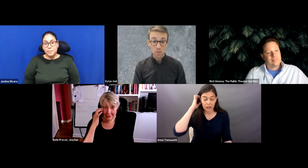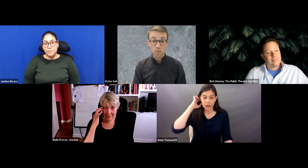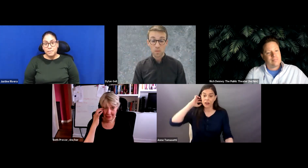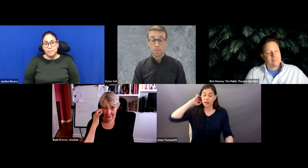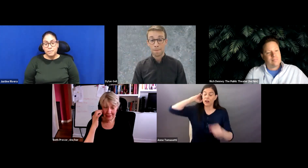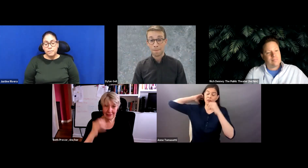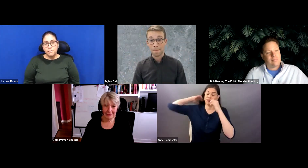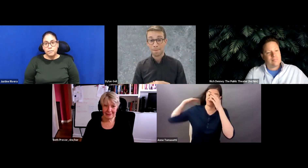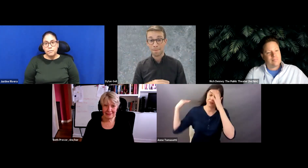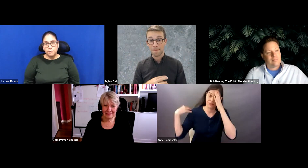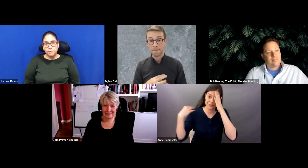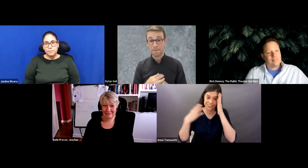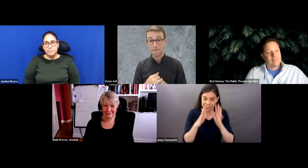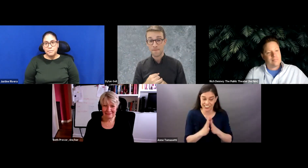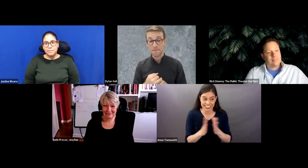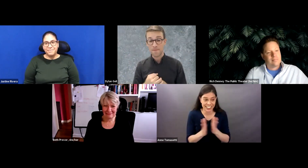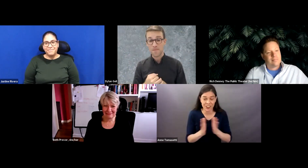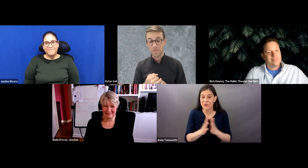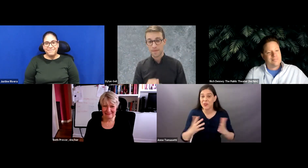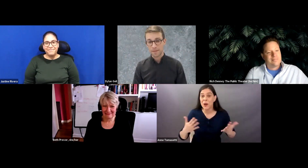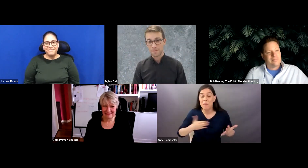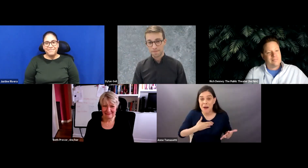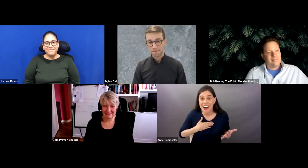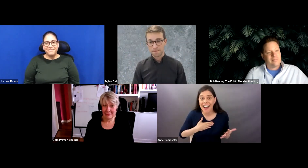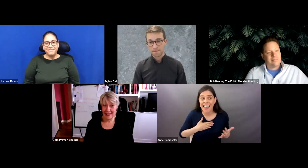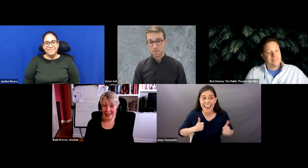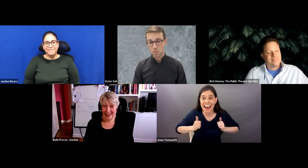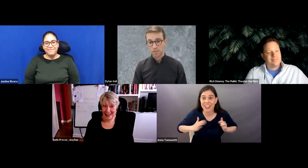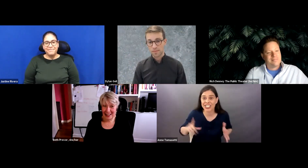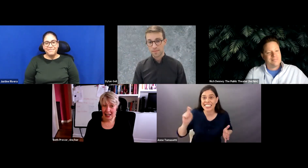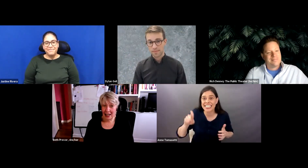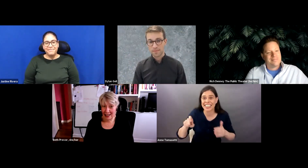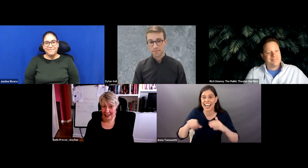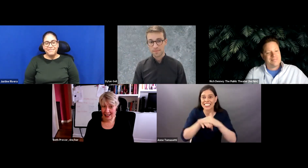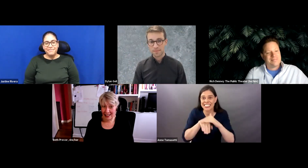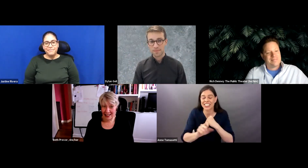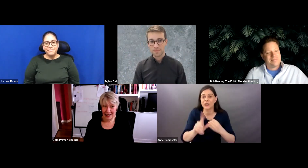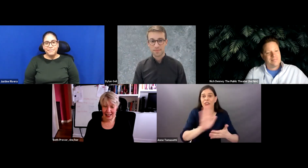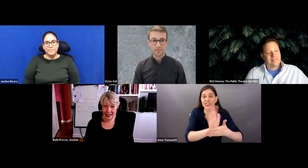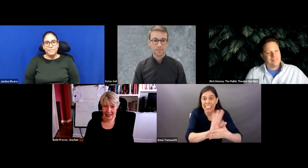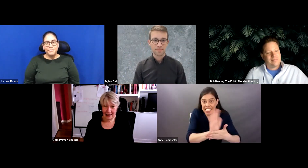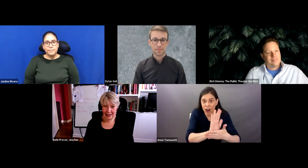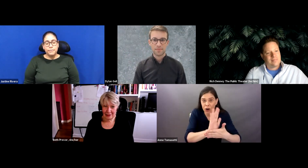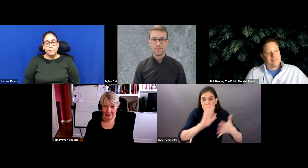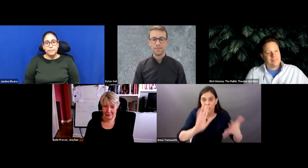With the captions? Yes, this is Anne. So, my actors needed